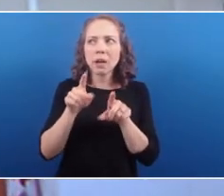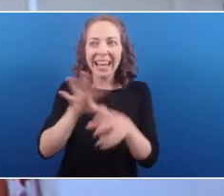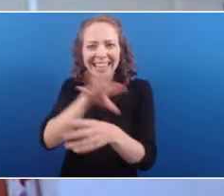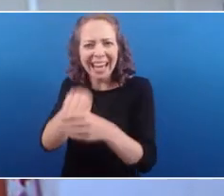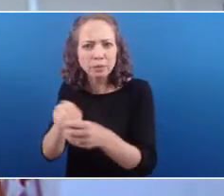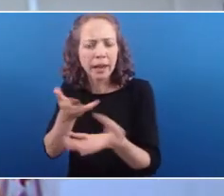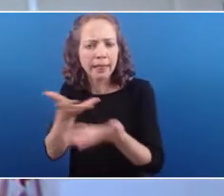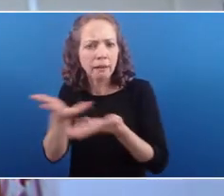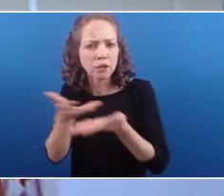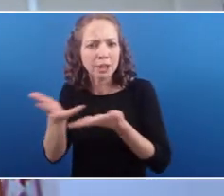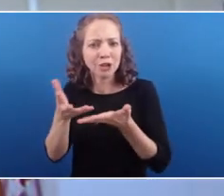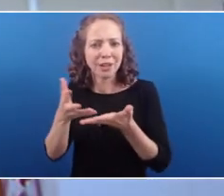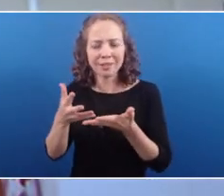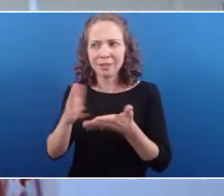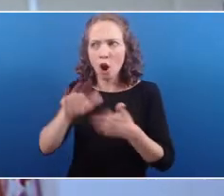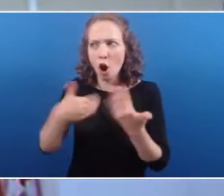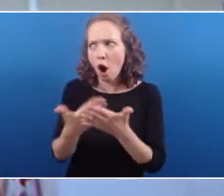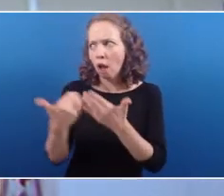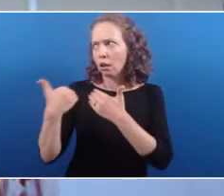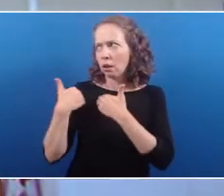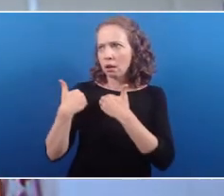we can all be building new behaviors.